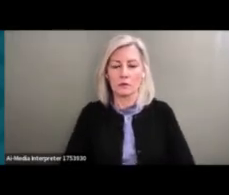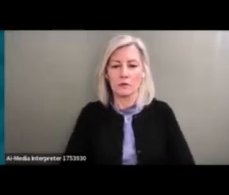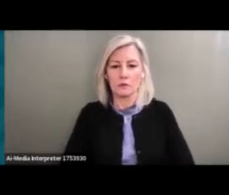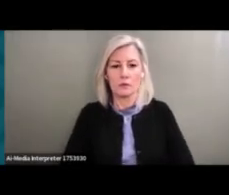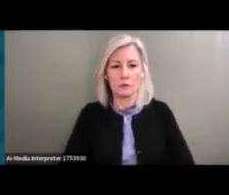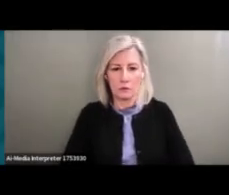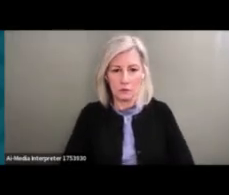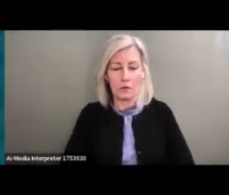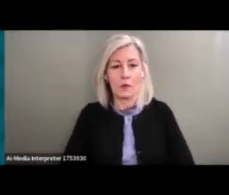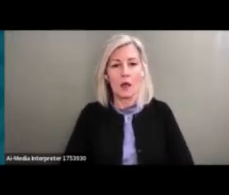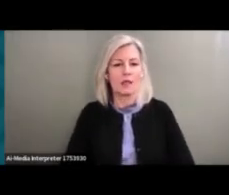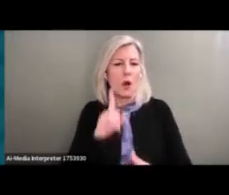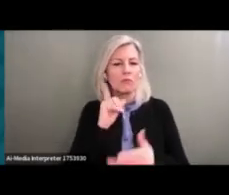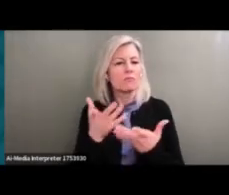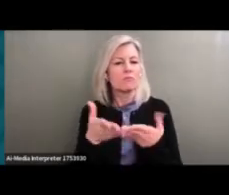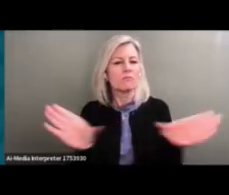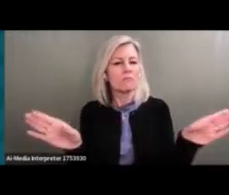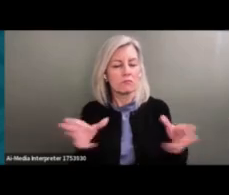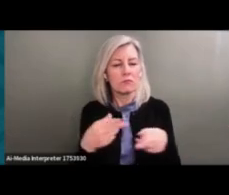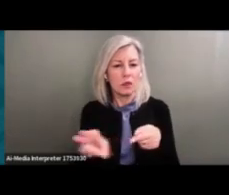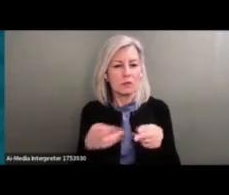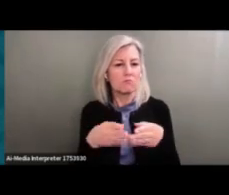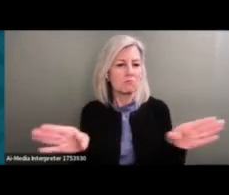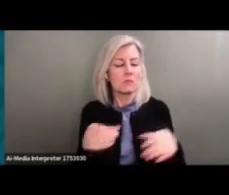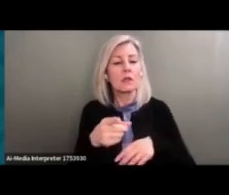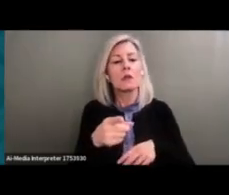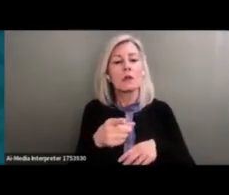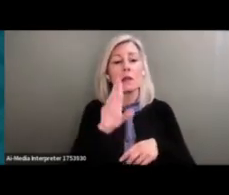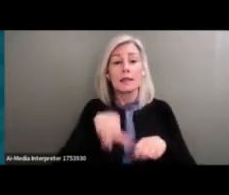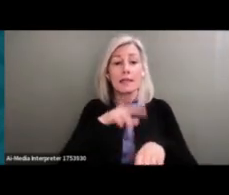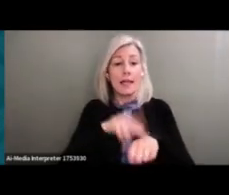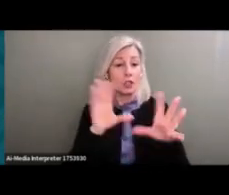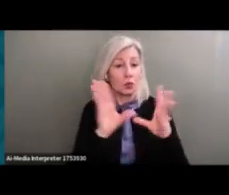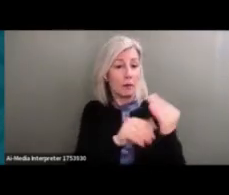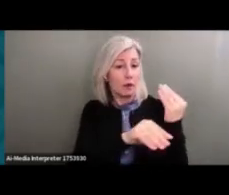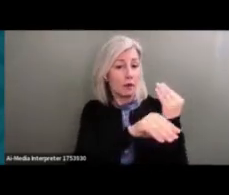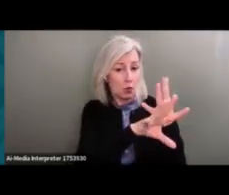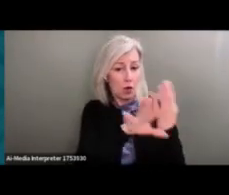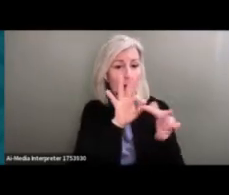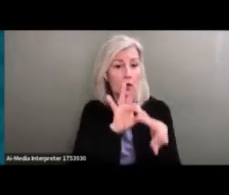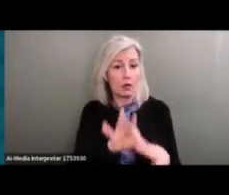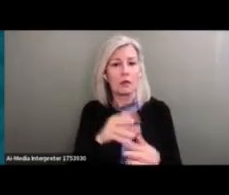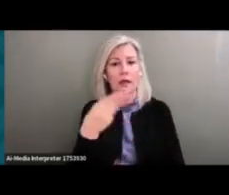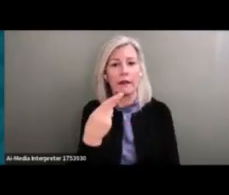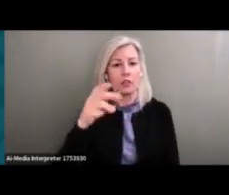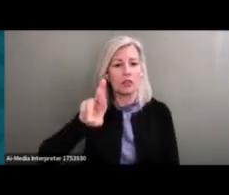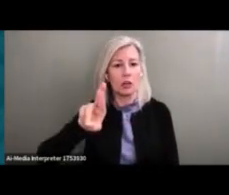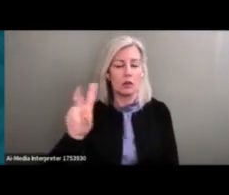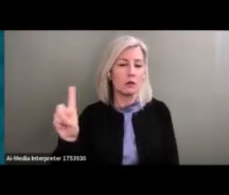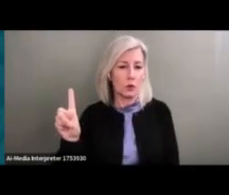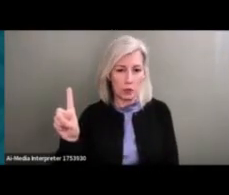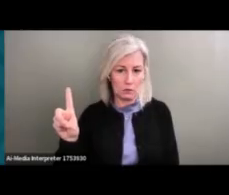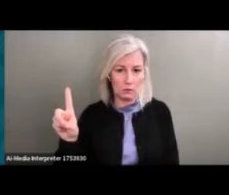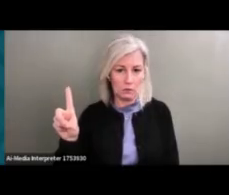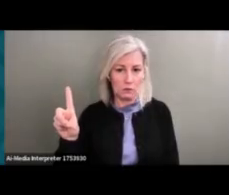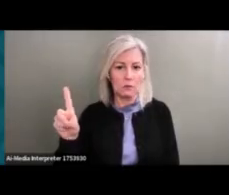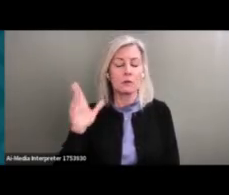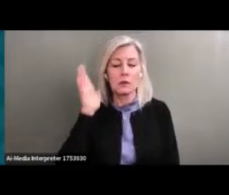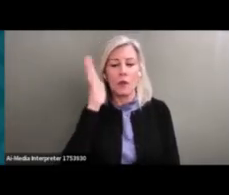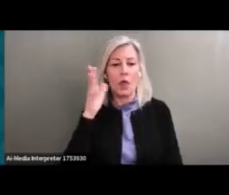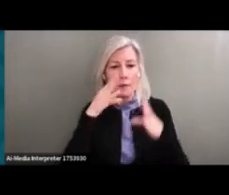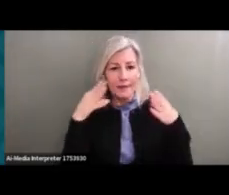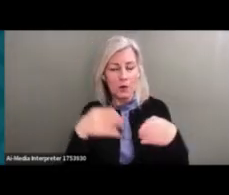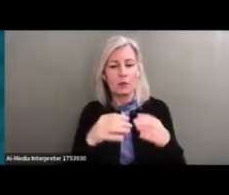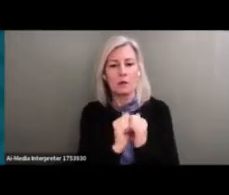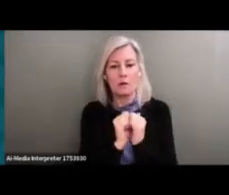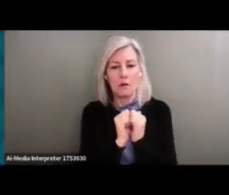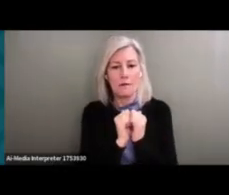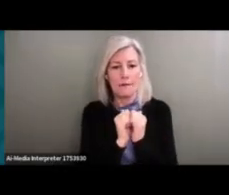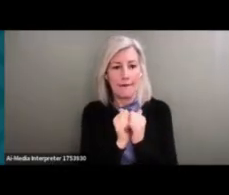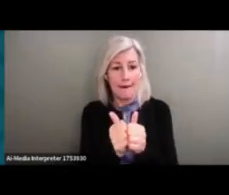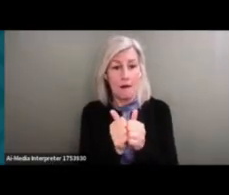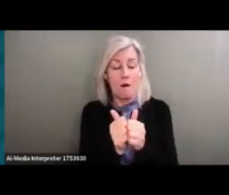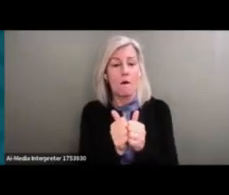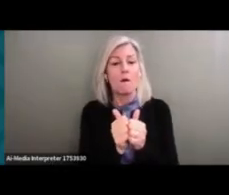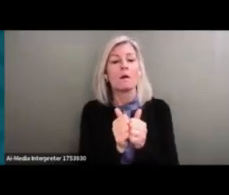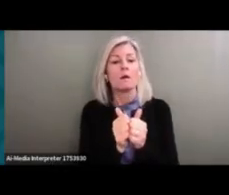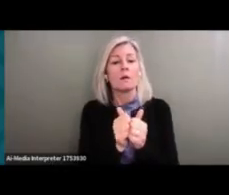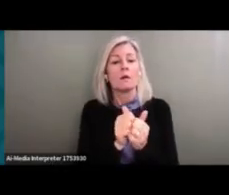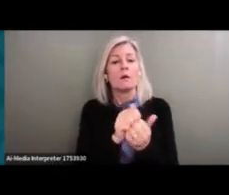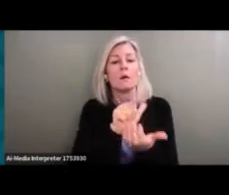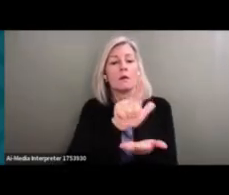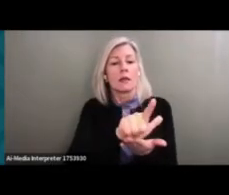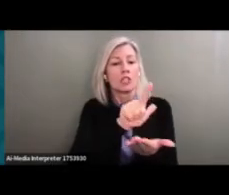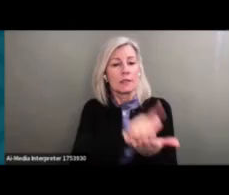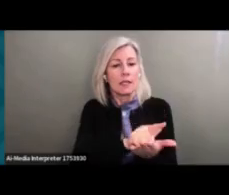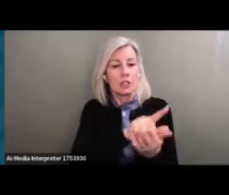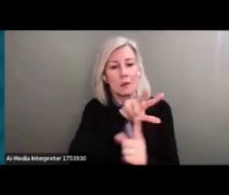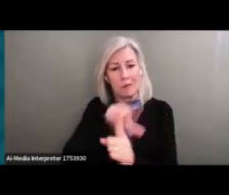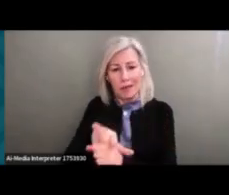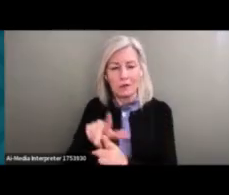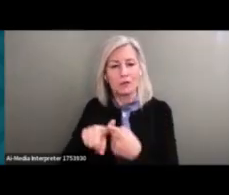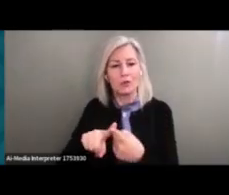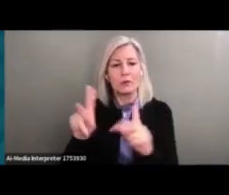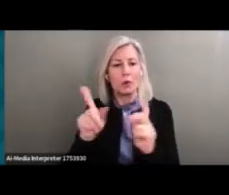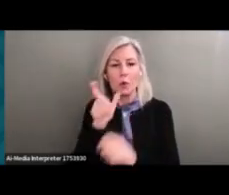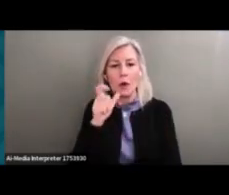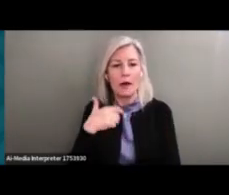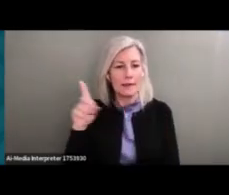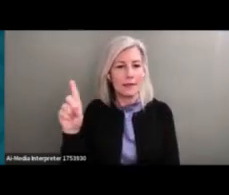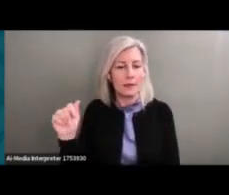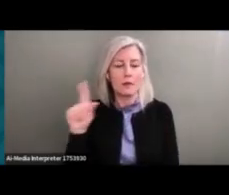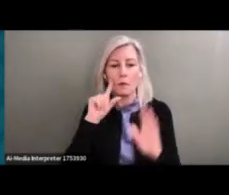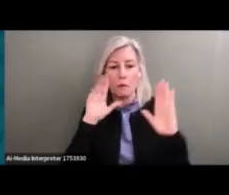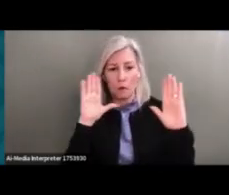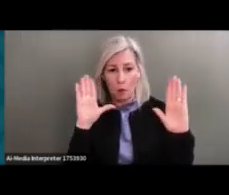So quickly an overview of what we're doing today. This is a national webinar on H.R. 1. We will be focusing on how the legislation pertains to people with disabilities. We are hoping for this to be.